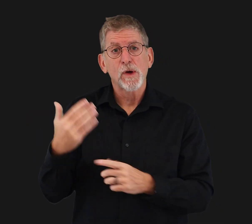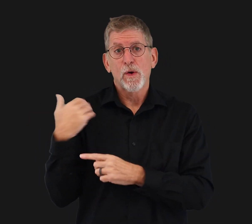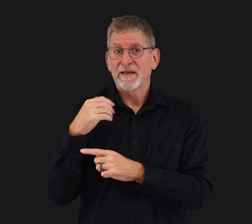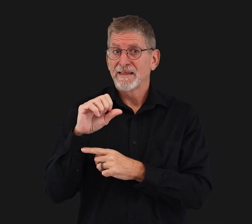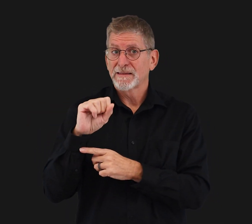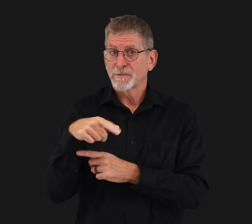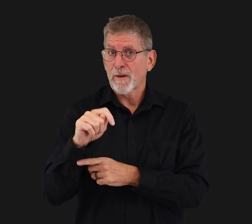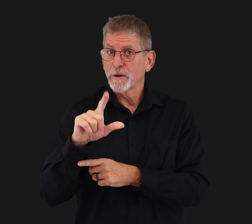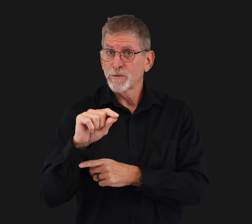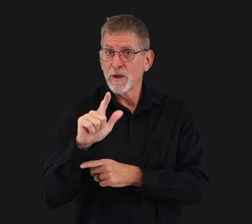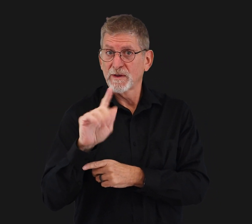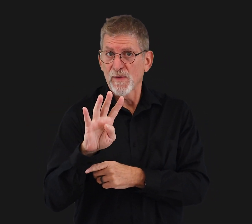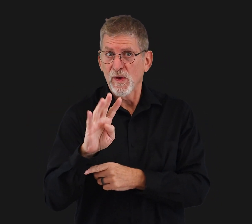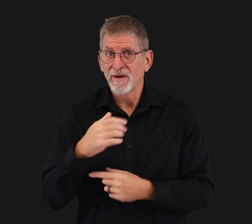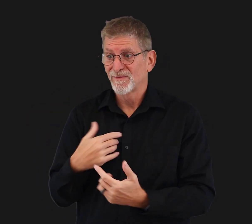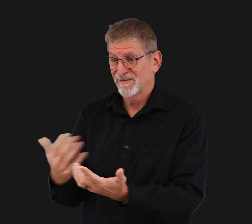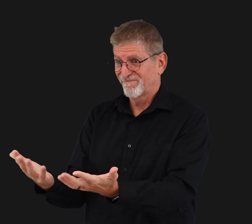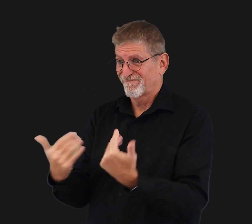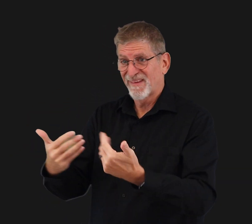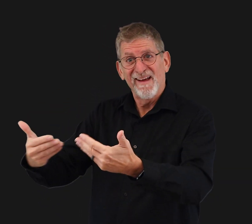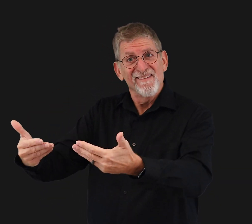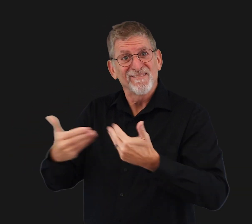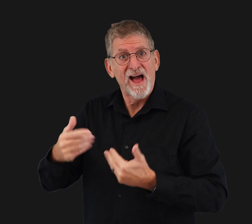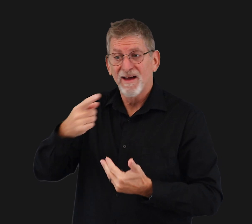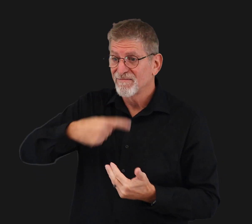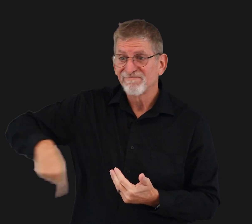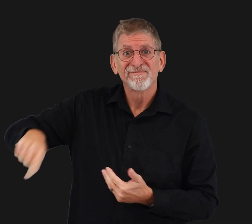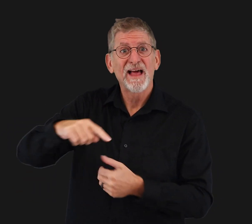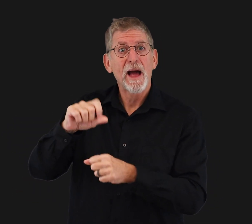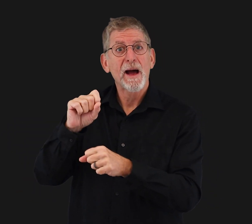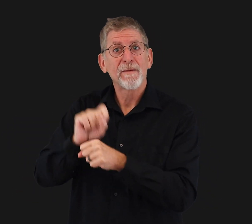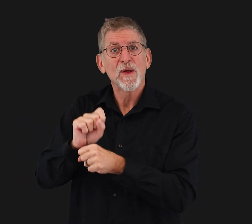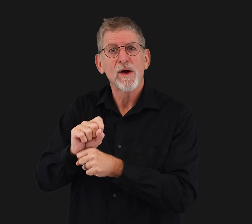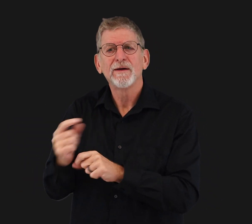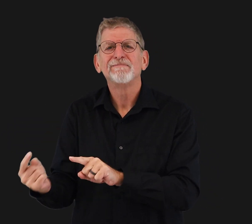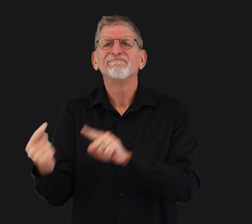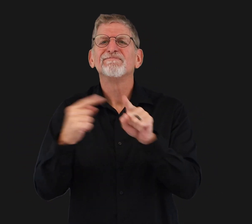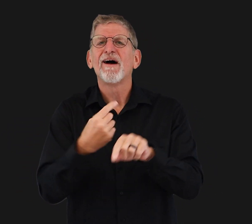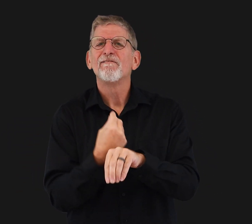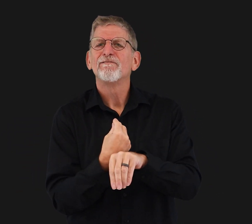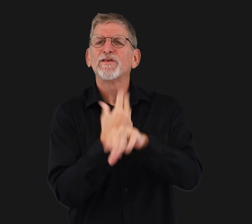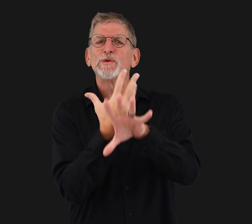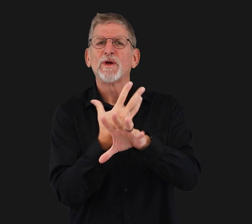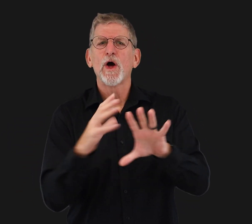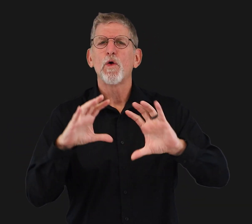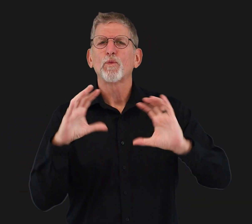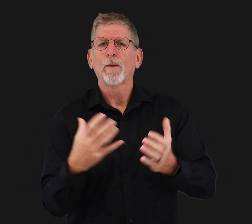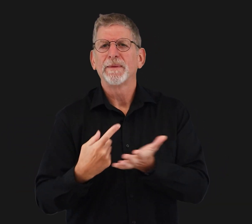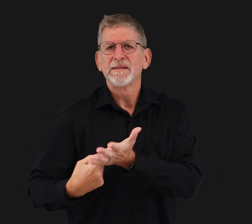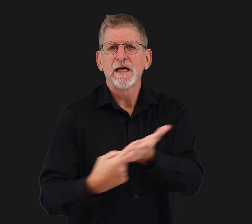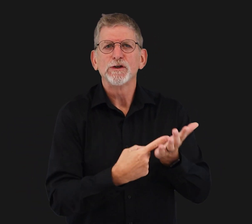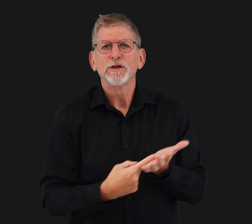In September 2024, we invited all employees to virtual group discussions